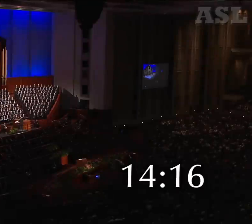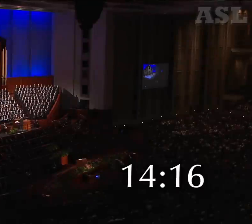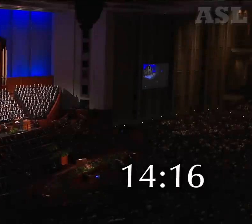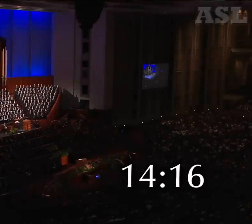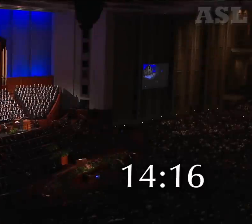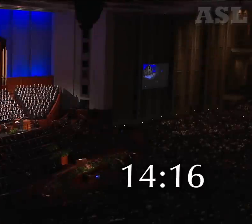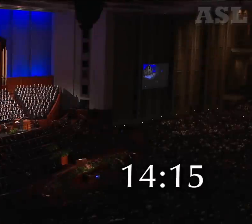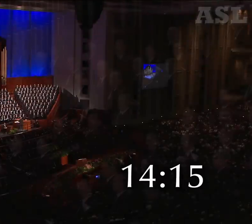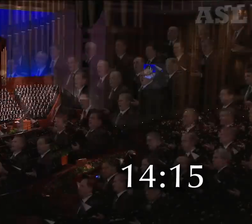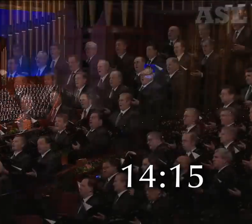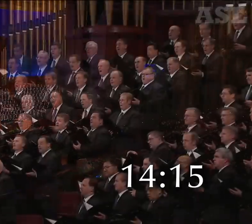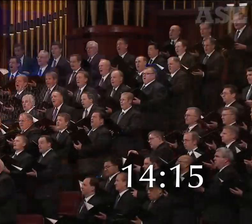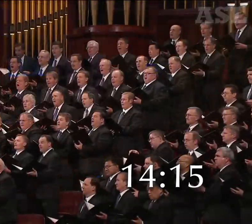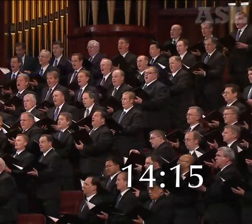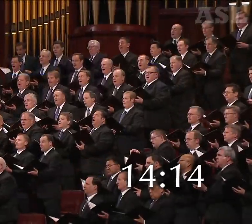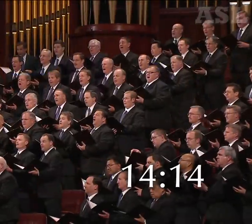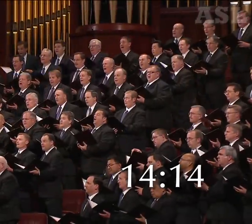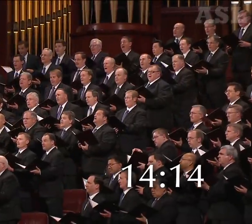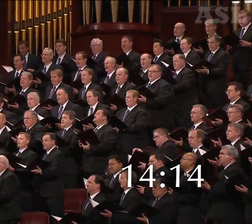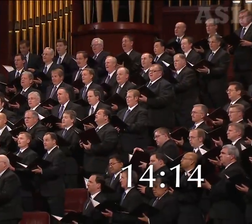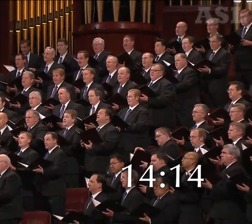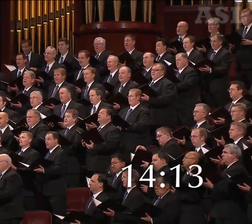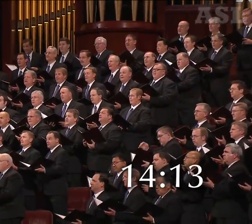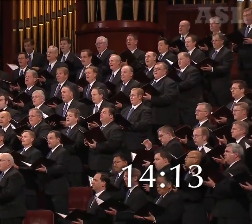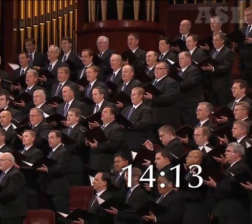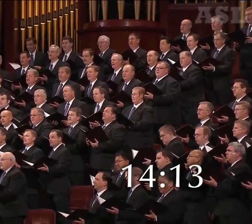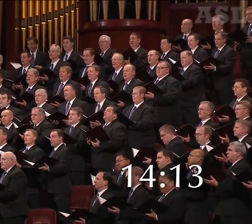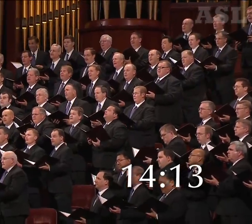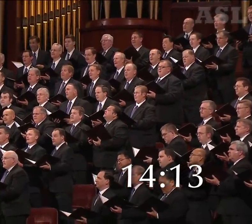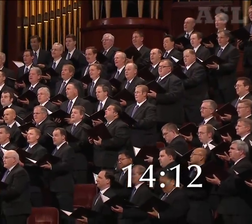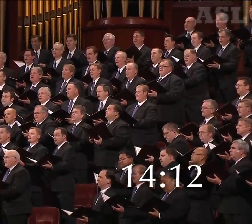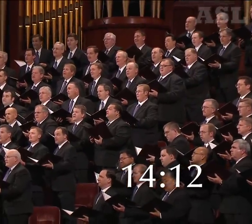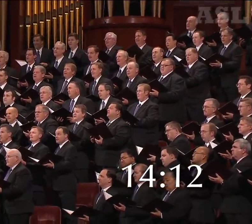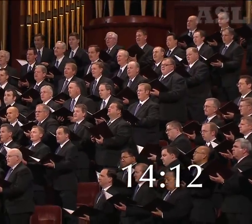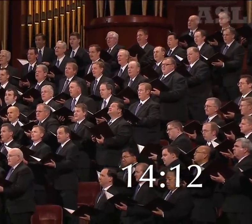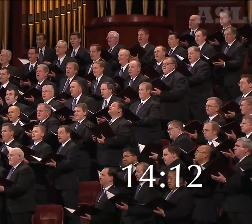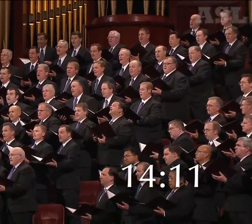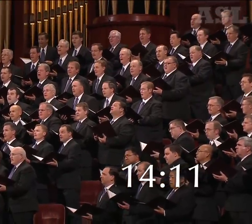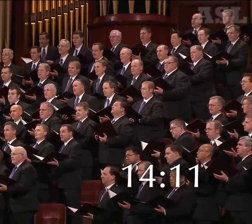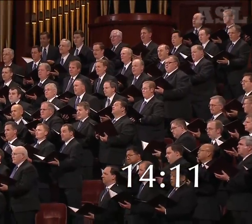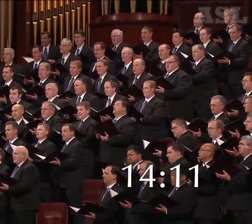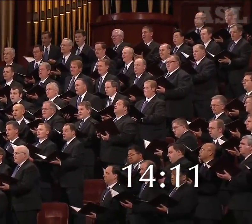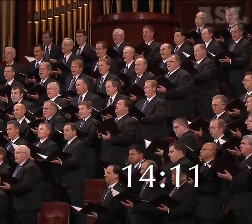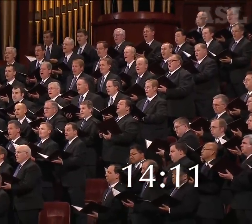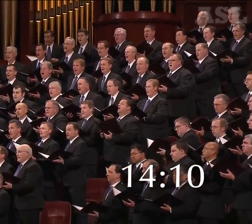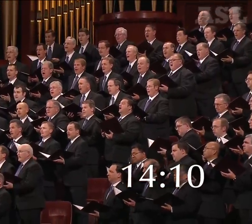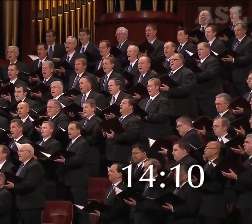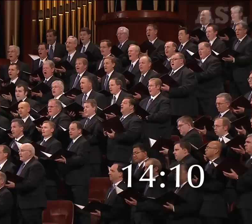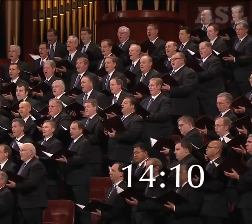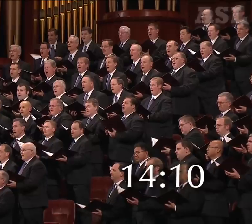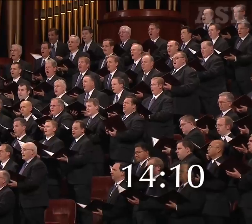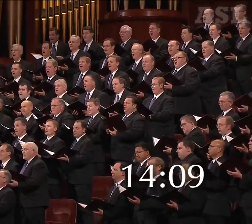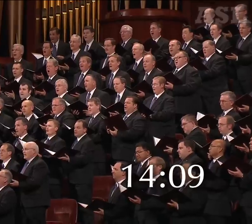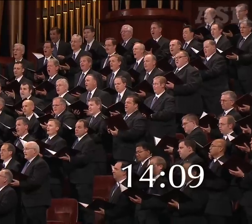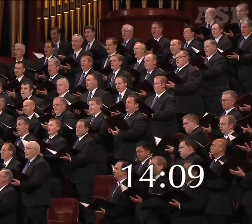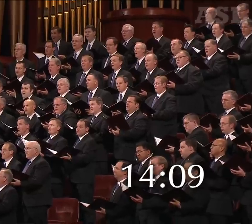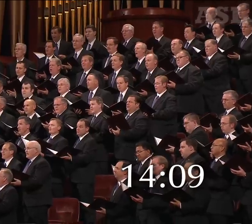THIS IS THE ENGLISH CLOSED CAPTION CHANNEL OF THE CHURCH OF JESUS CHRIST OF LATTER-DAY SAINTS.